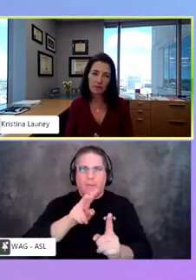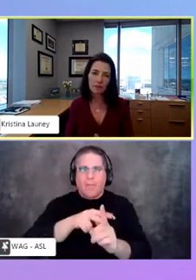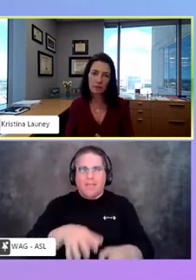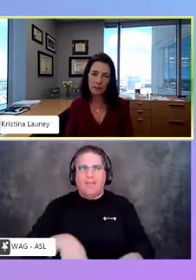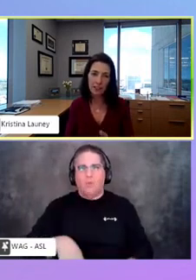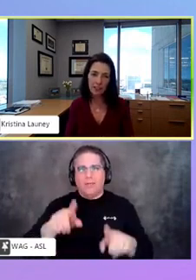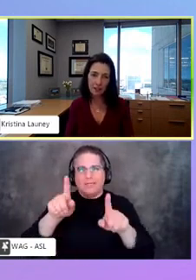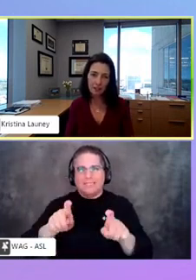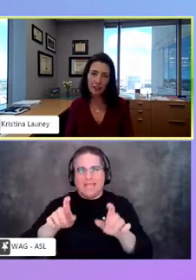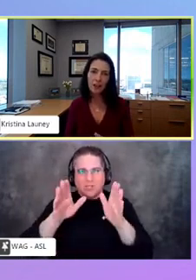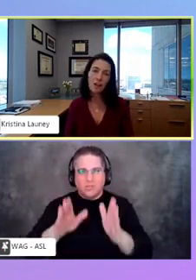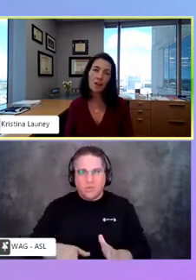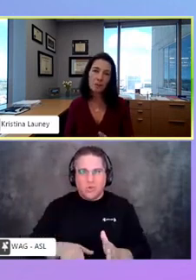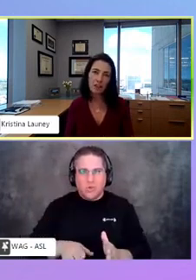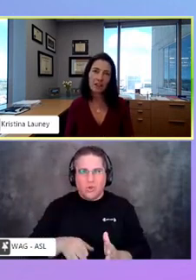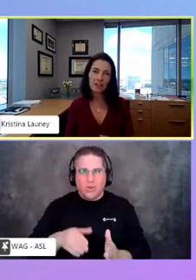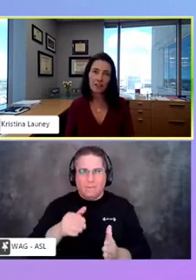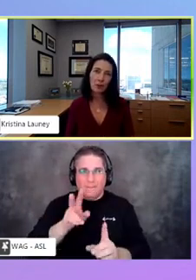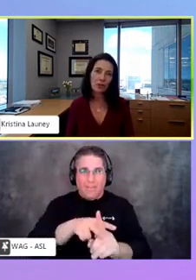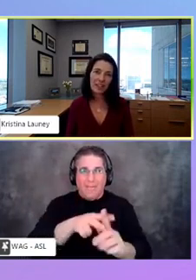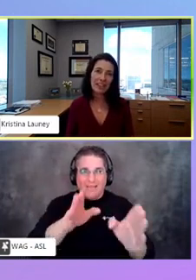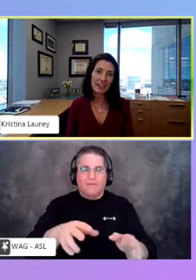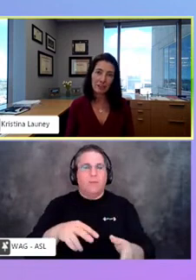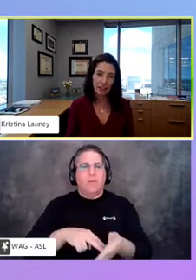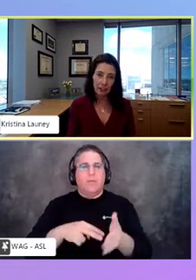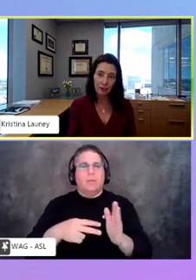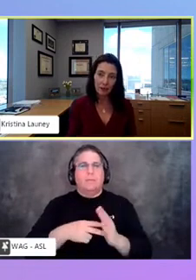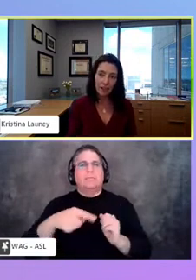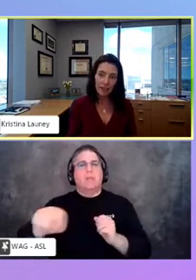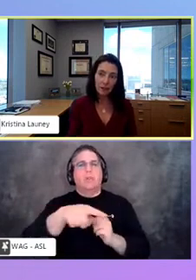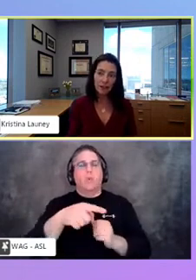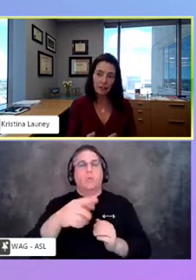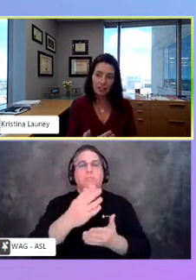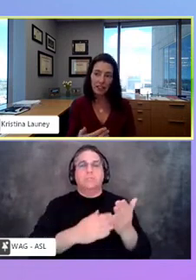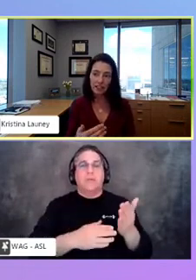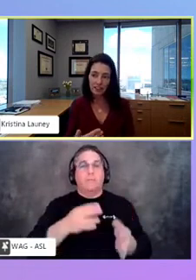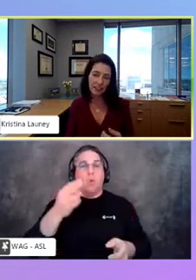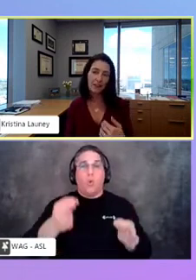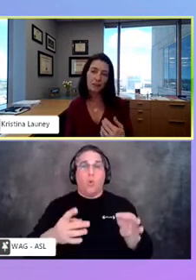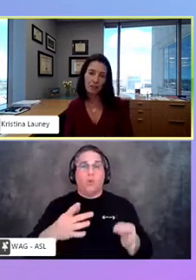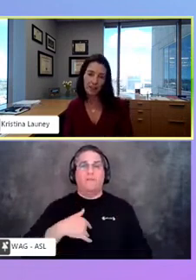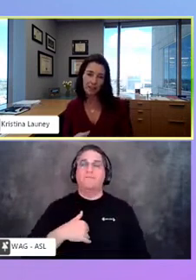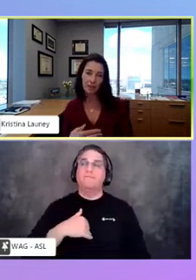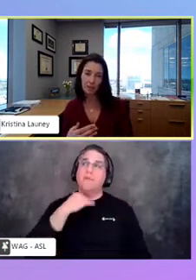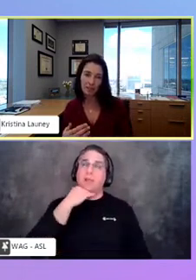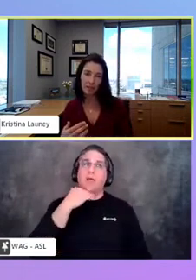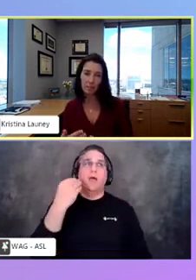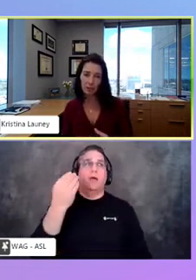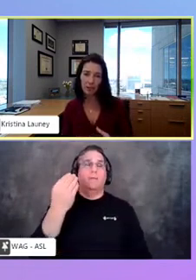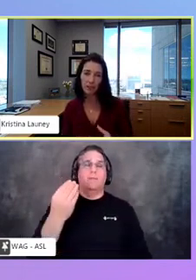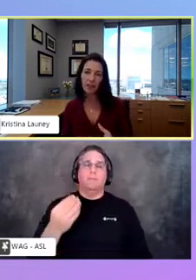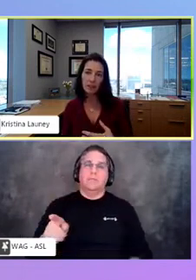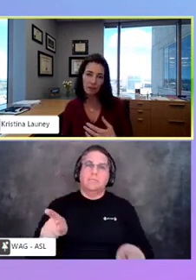see if there's a barrier. Once more we could have listed here come up but also why we see serial plaintiff tester standing here is because some